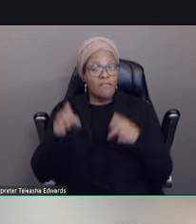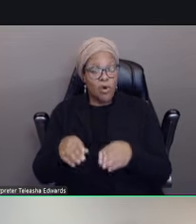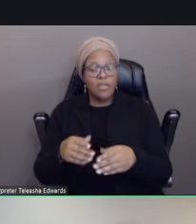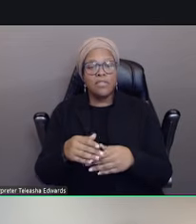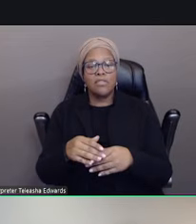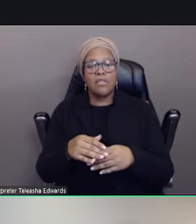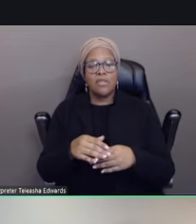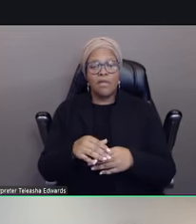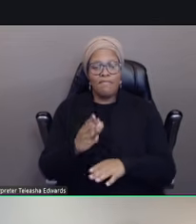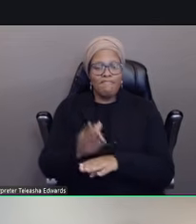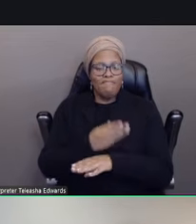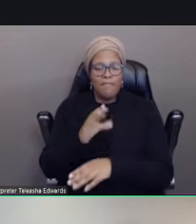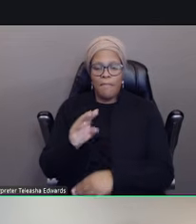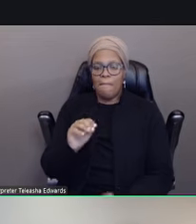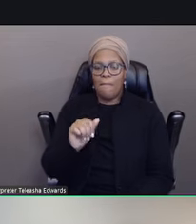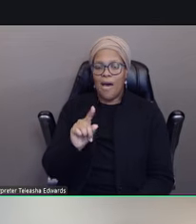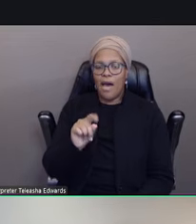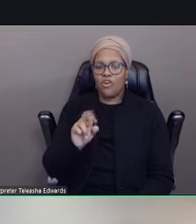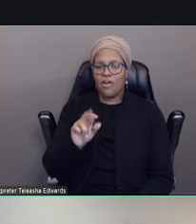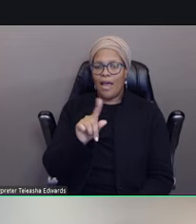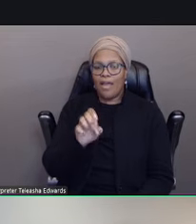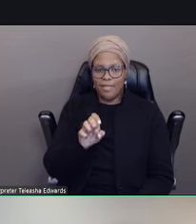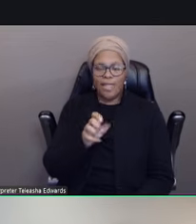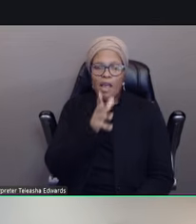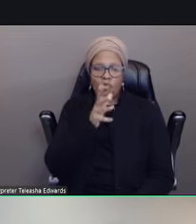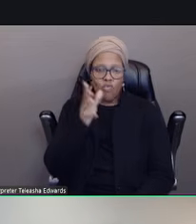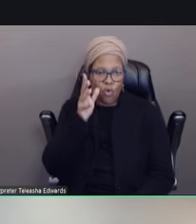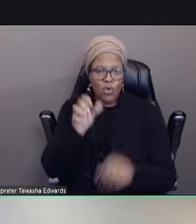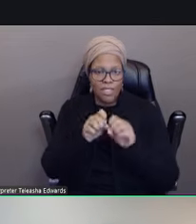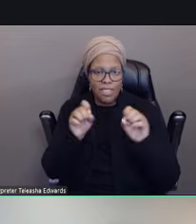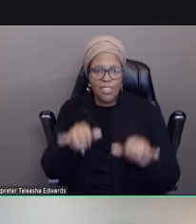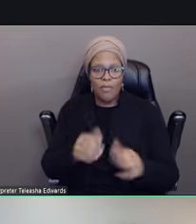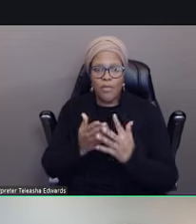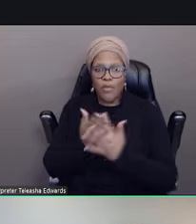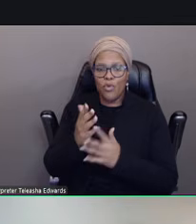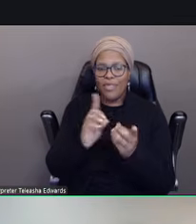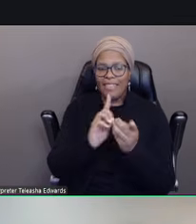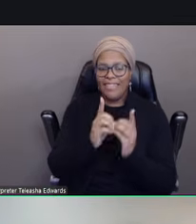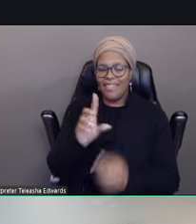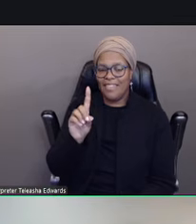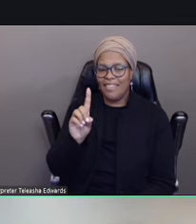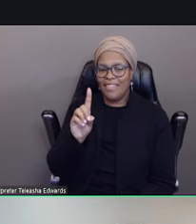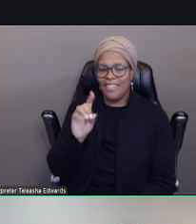our rural care delivery system through digital solutions. our success factors which you'll see